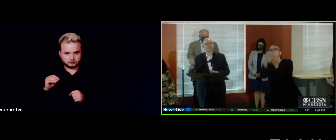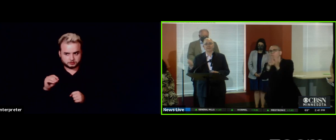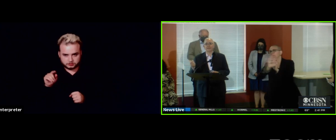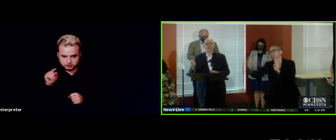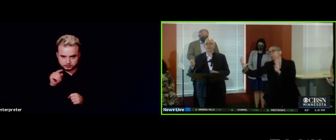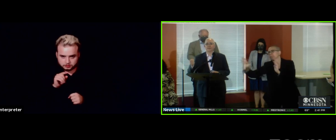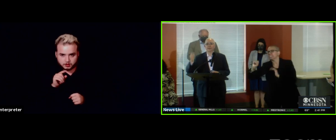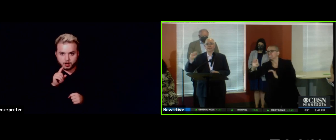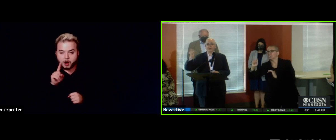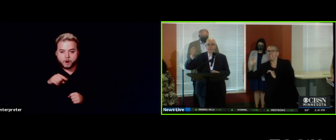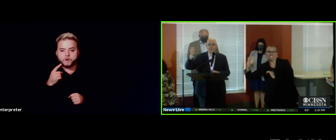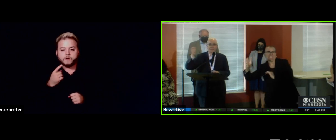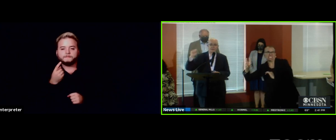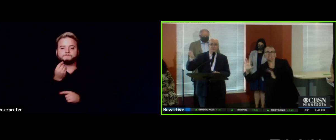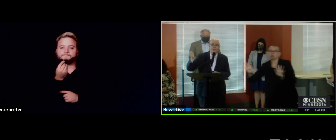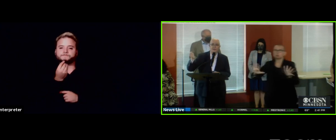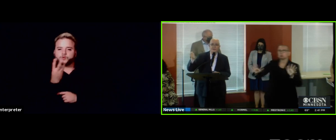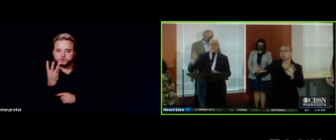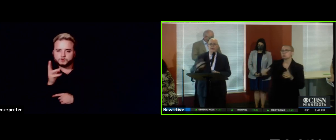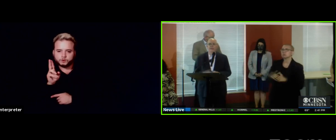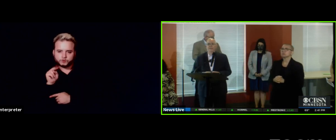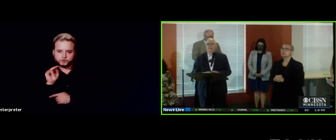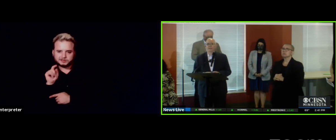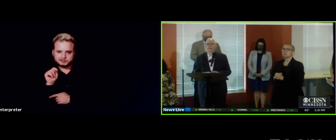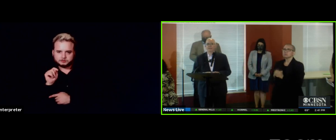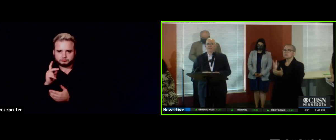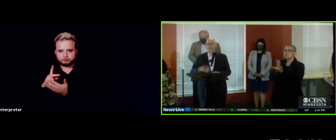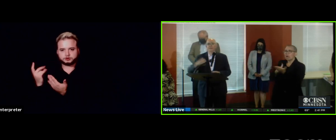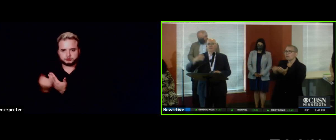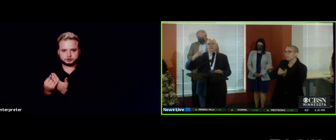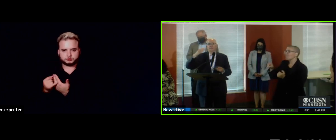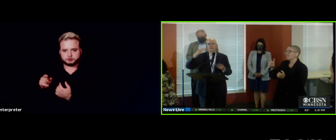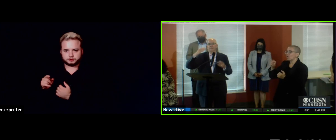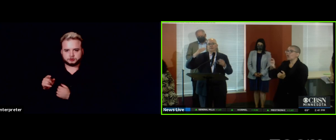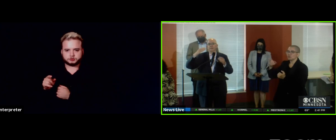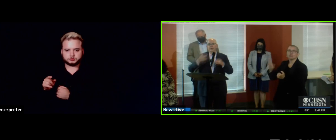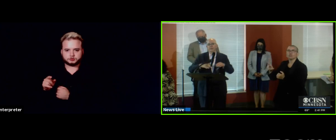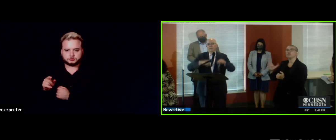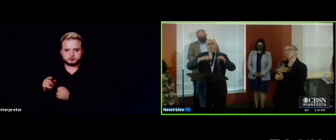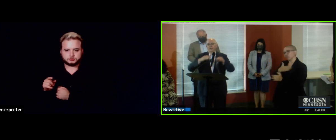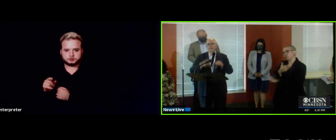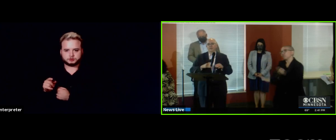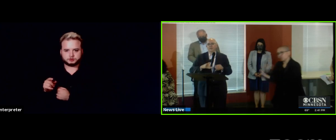based section 8 Housing Choice Voucher but by and large the apartments were constructed